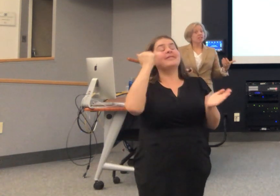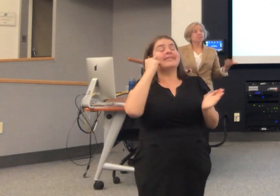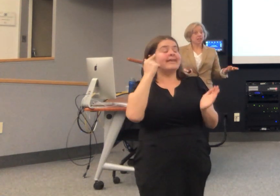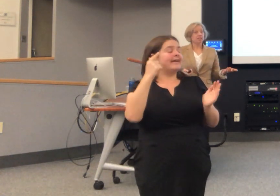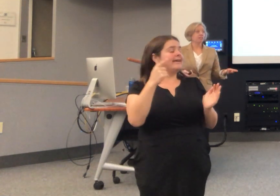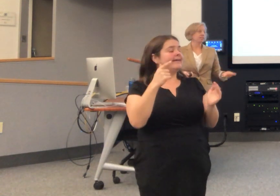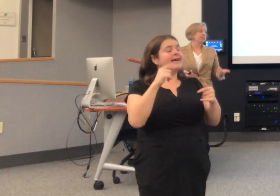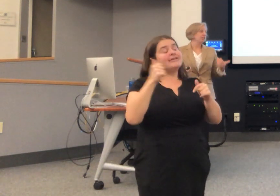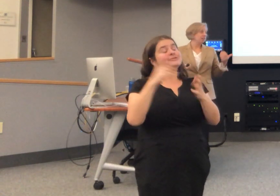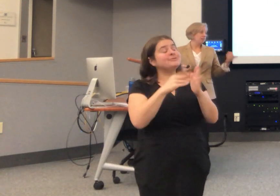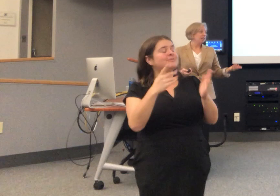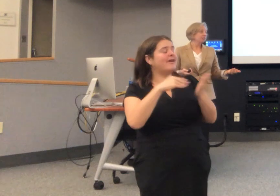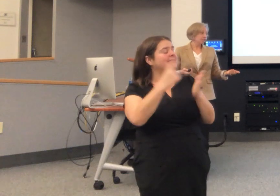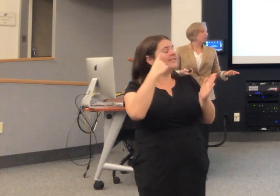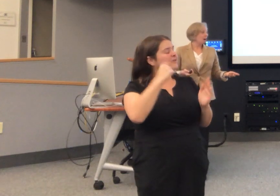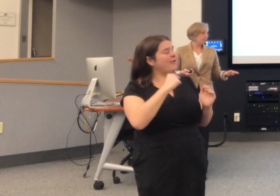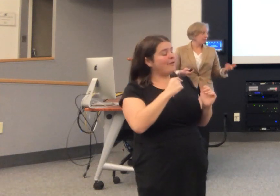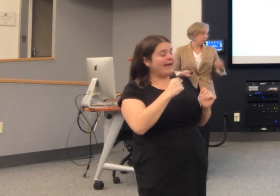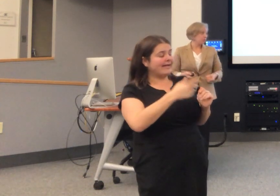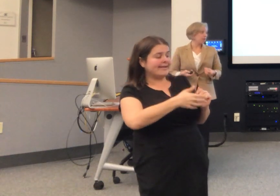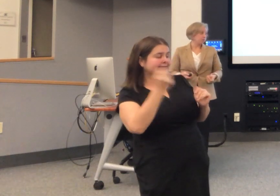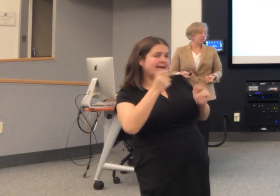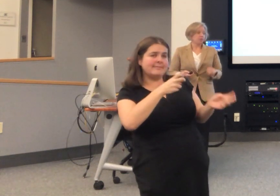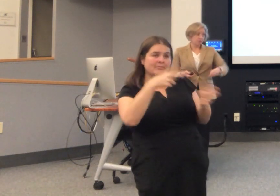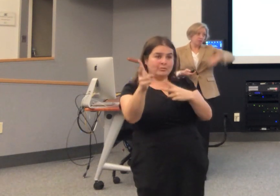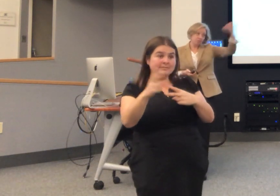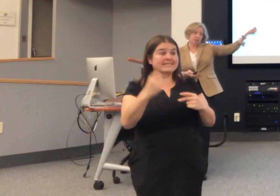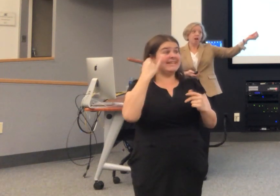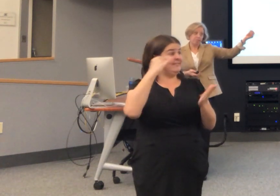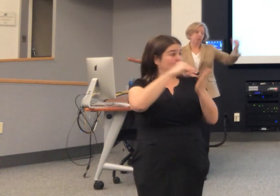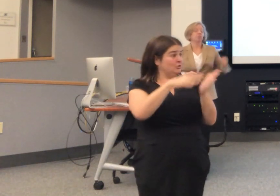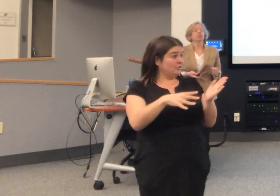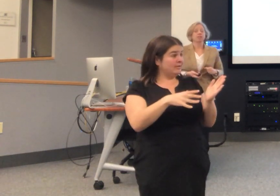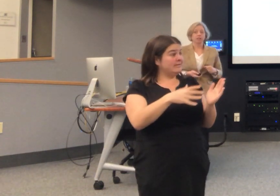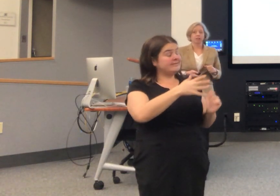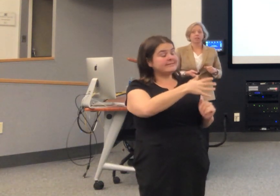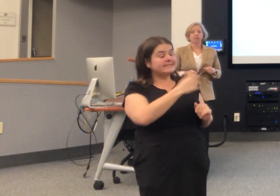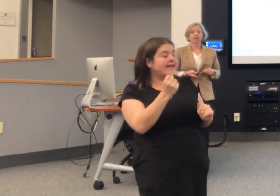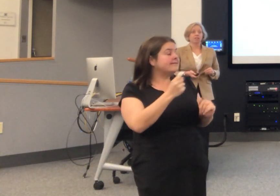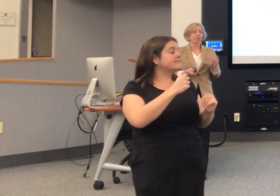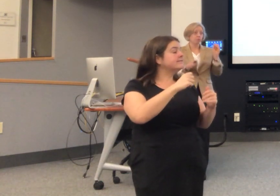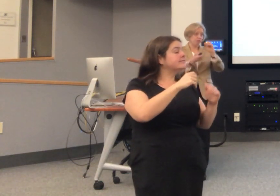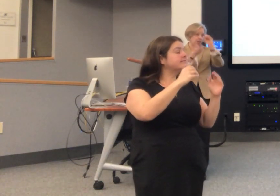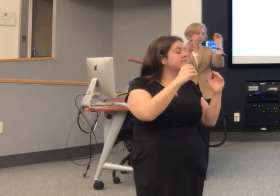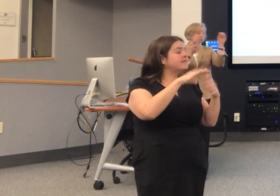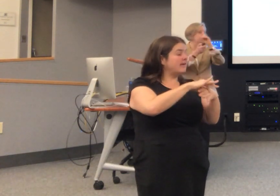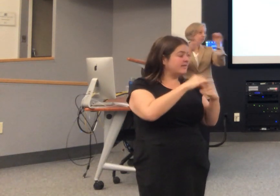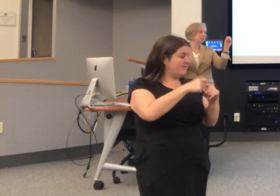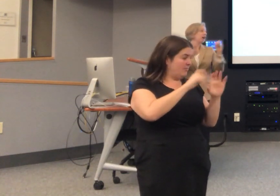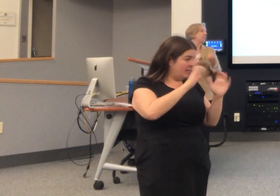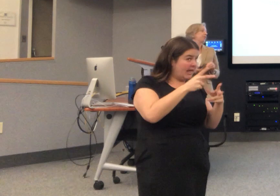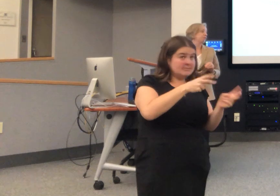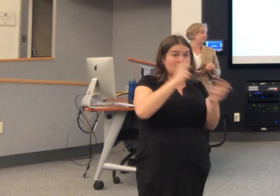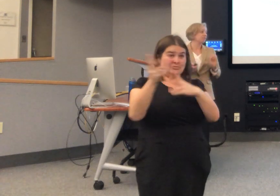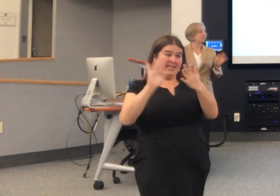That's technically an illegal copying if you take your professor's syllabus, copy it and put it on the internet. And I think when faculty put copyright notices